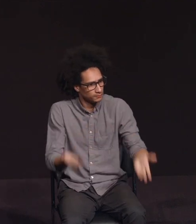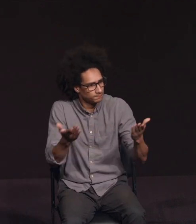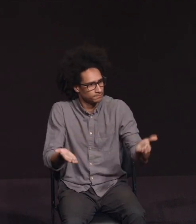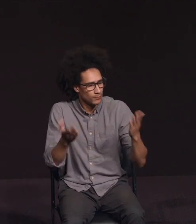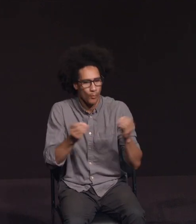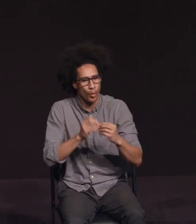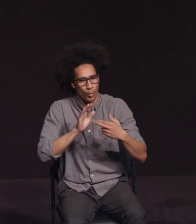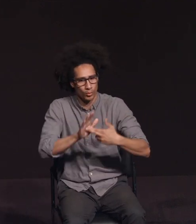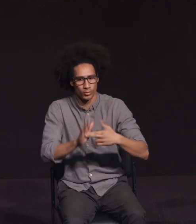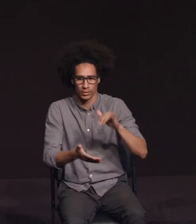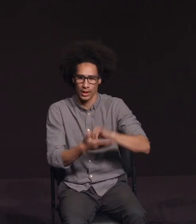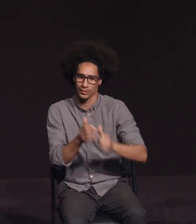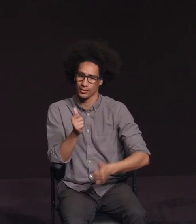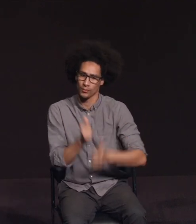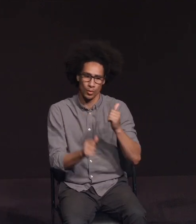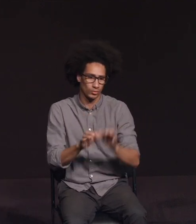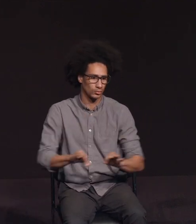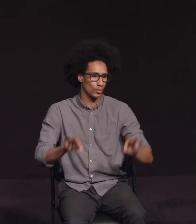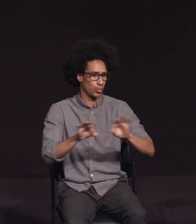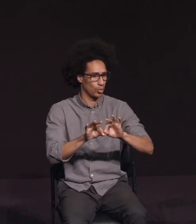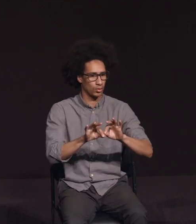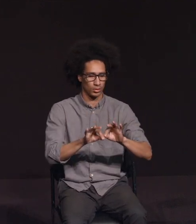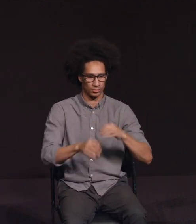It's one of the most important developments in the rise of